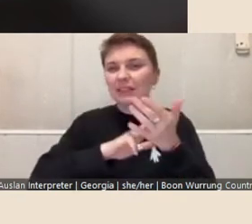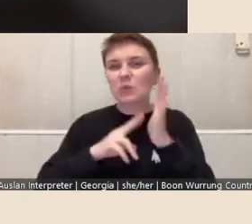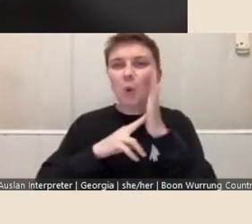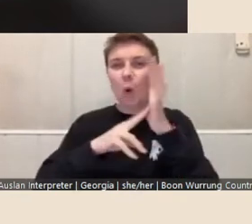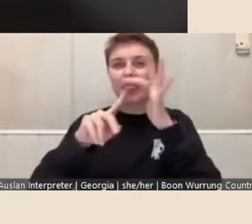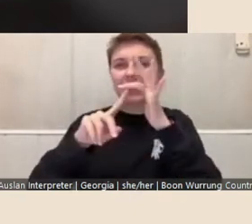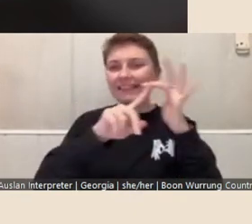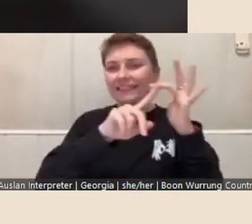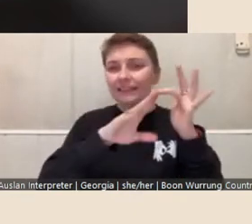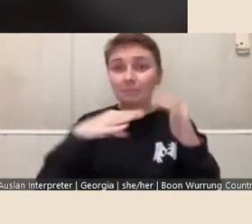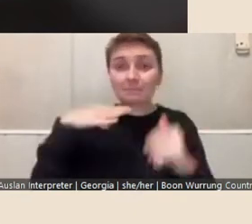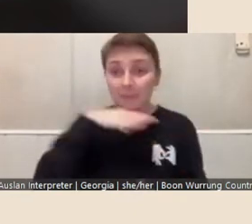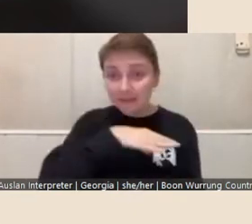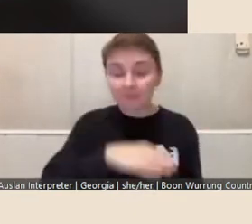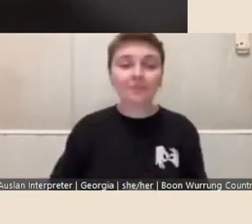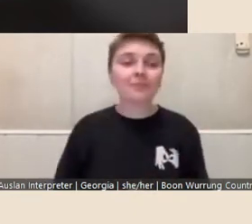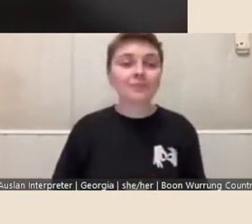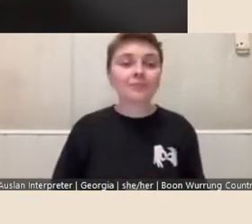We were founded in 2001,